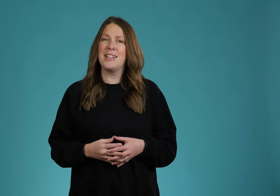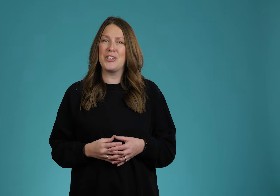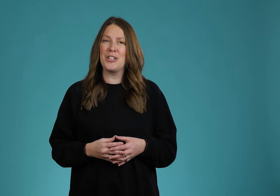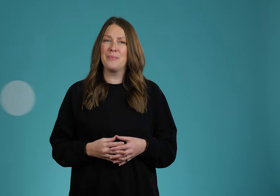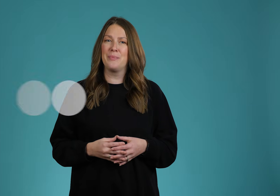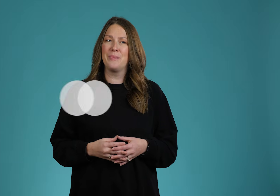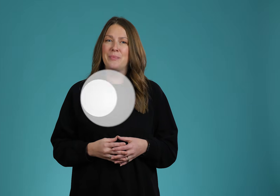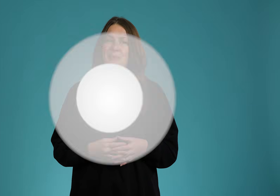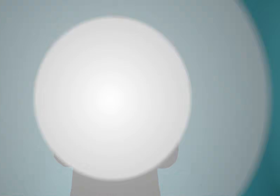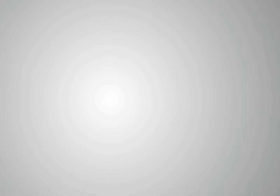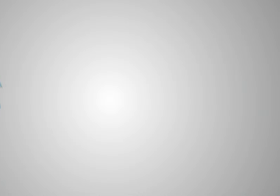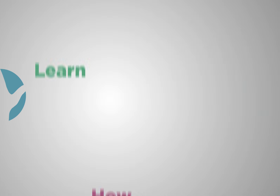Edition.